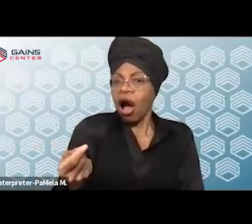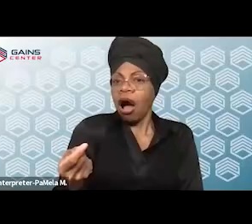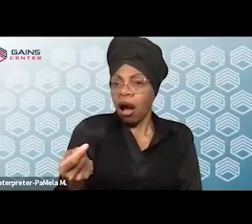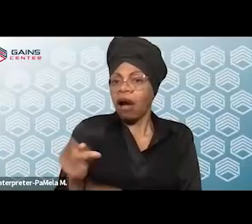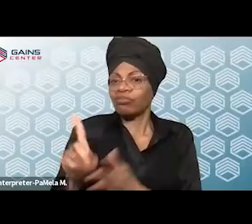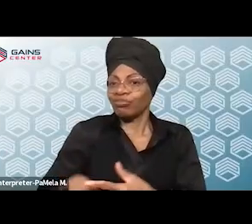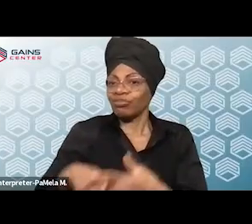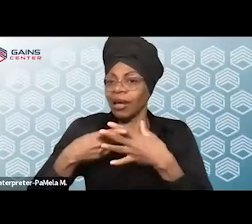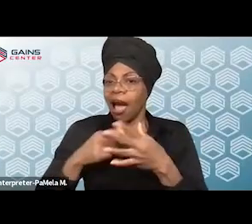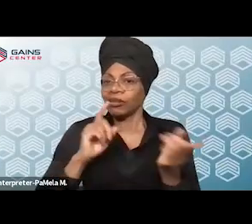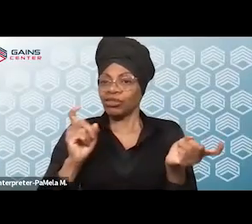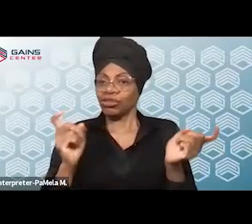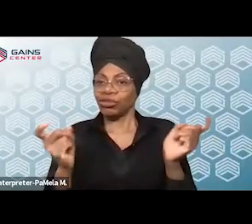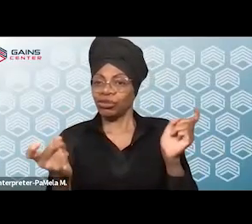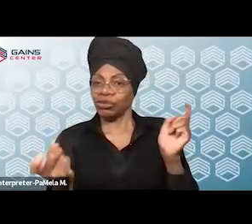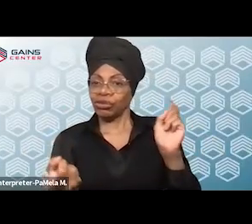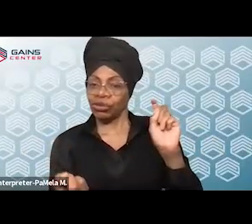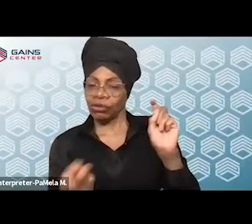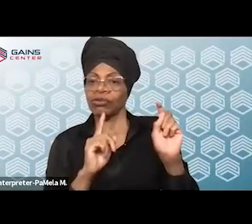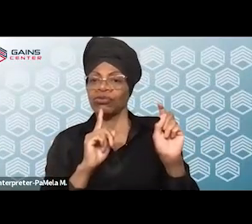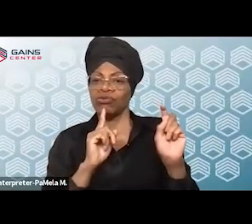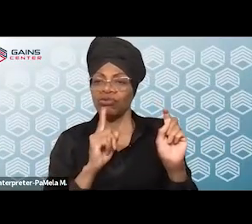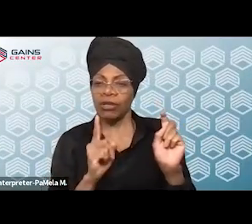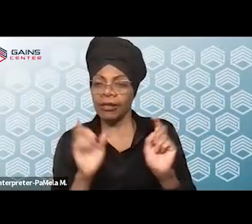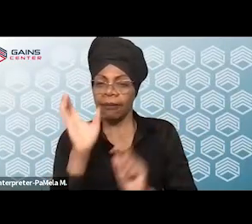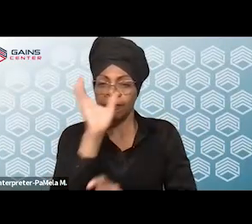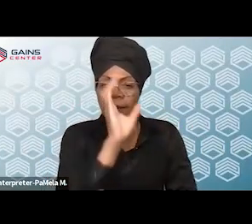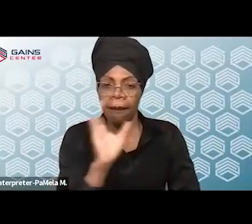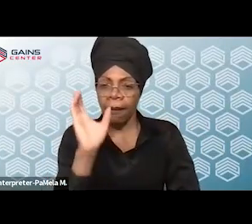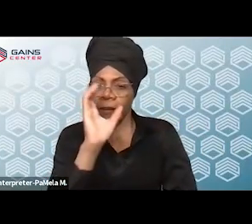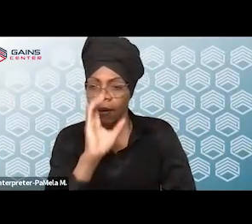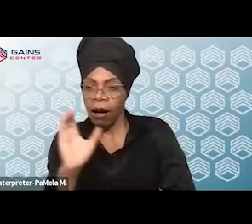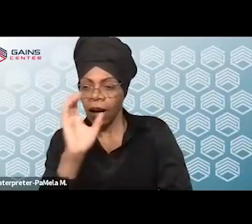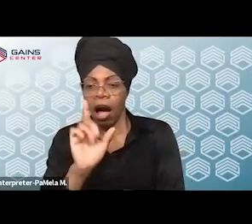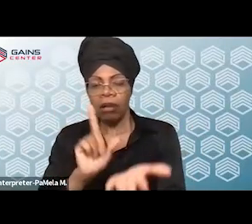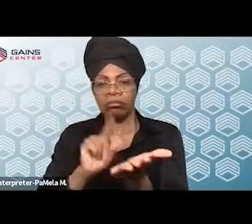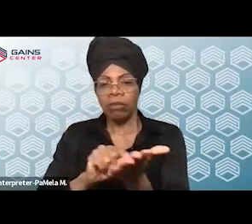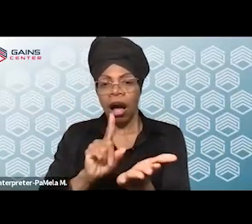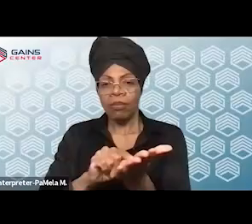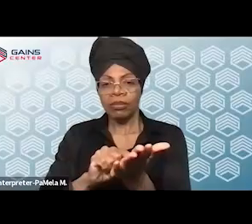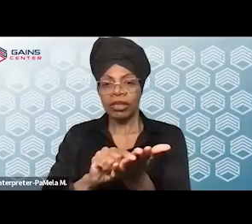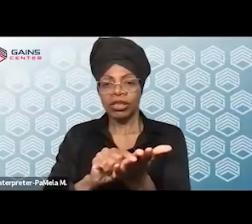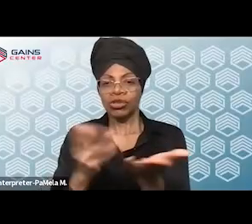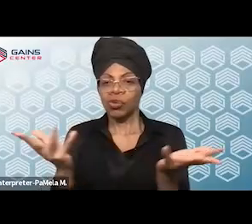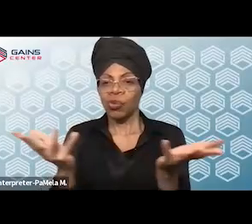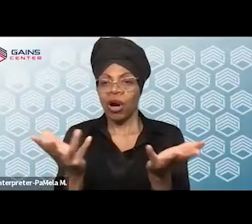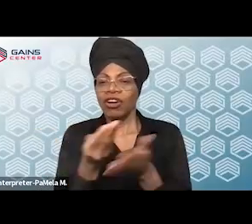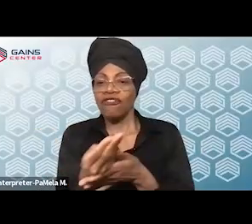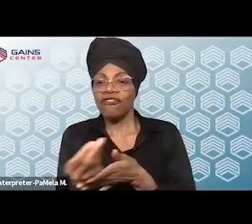and we really sought to publish, first and foremost, a couple of articles